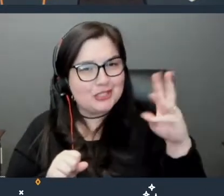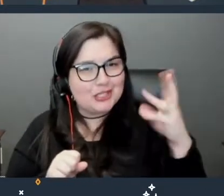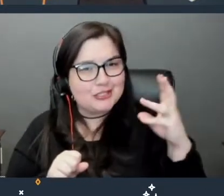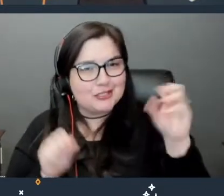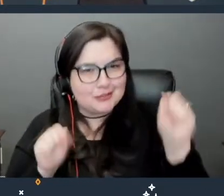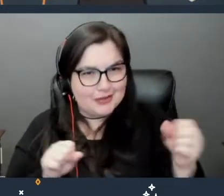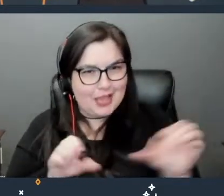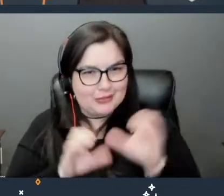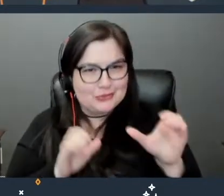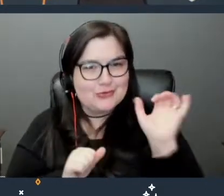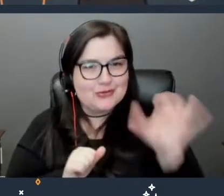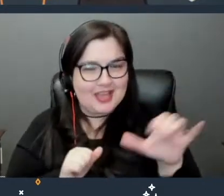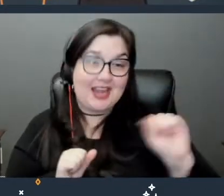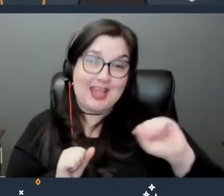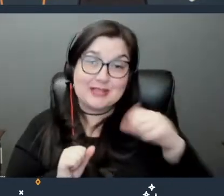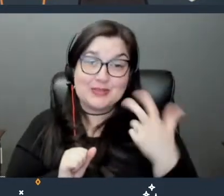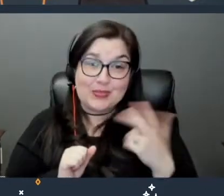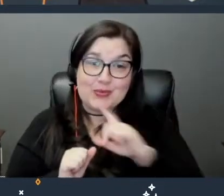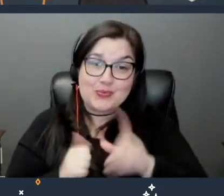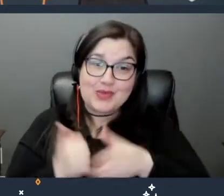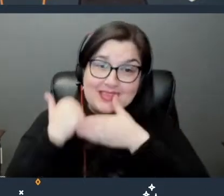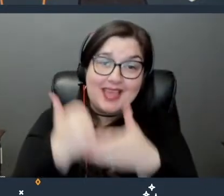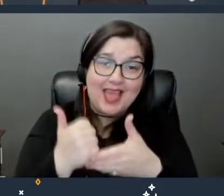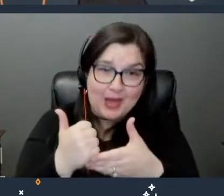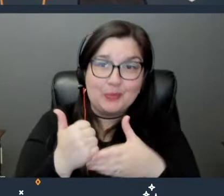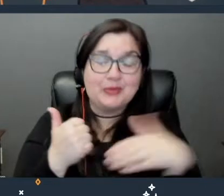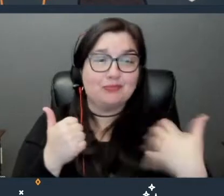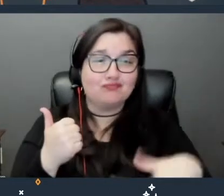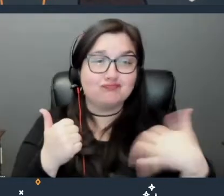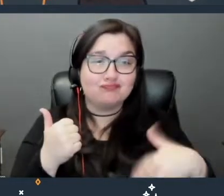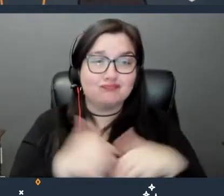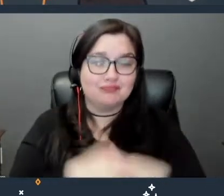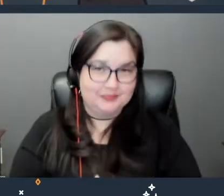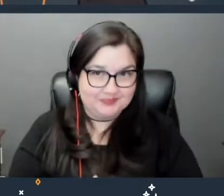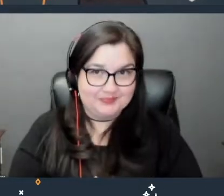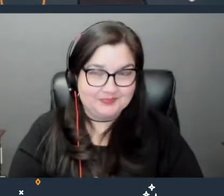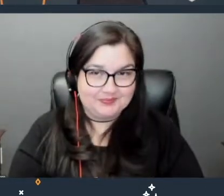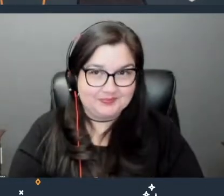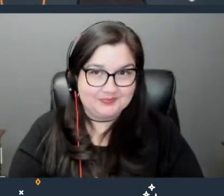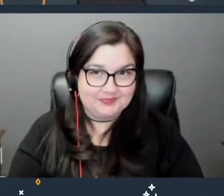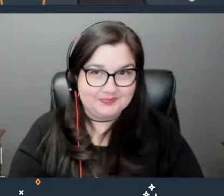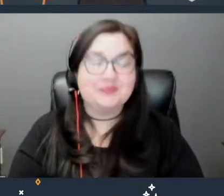and S3 can really take you to some new heights. And then speaking of piloting things,